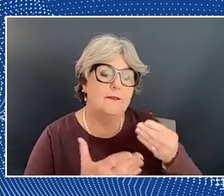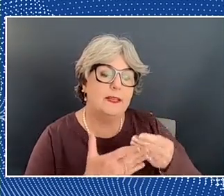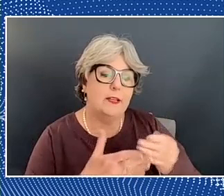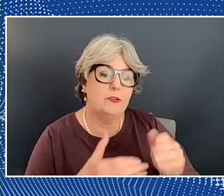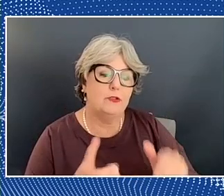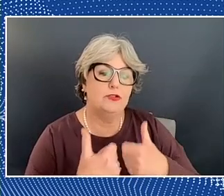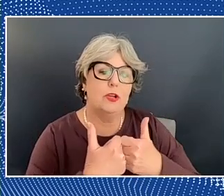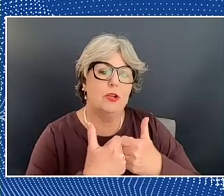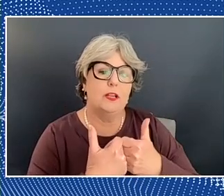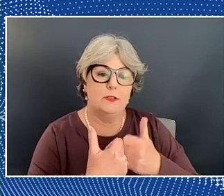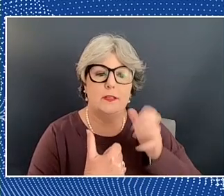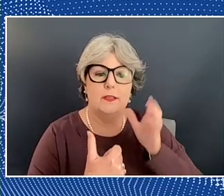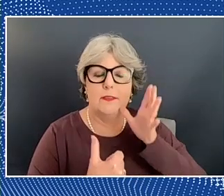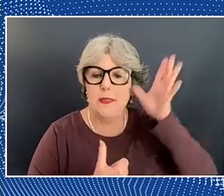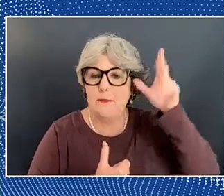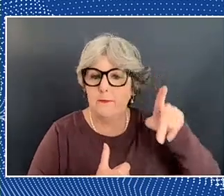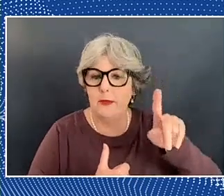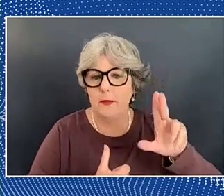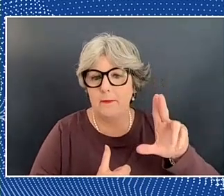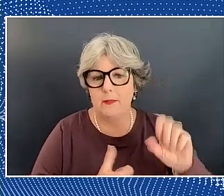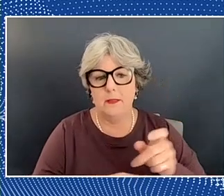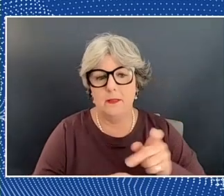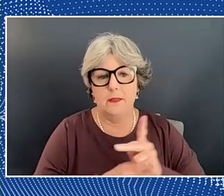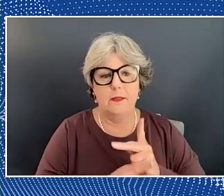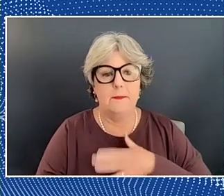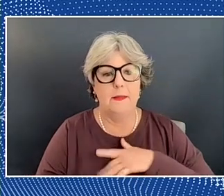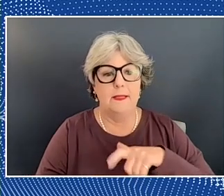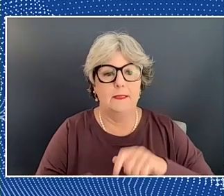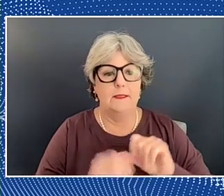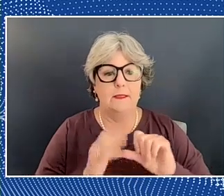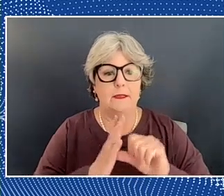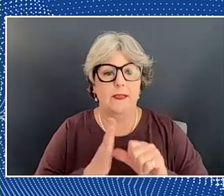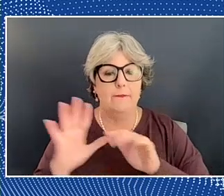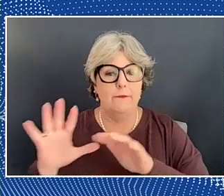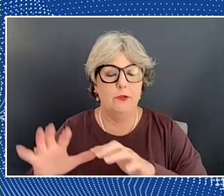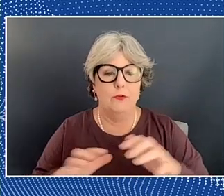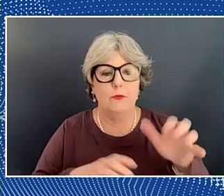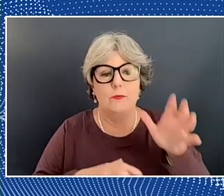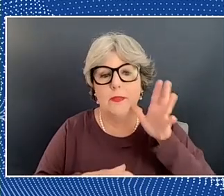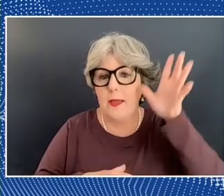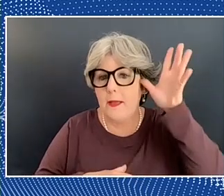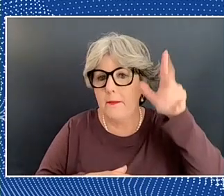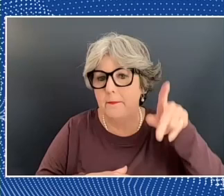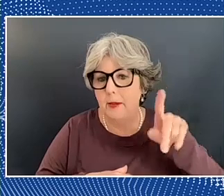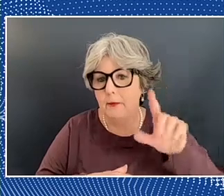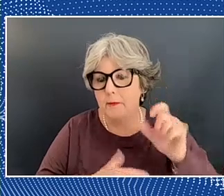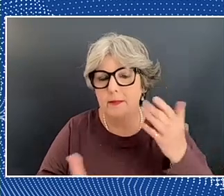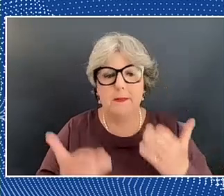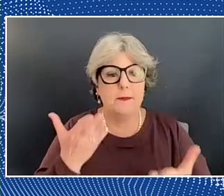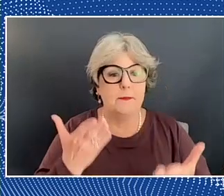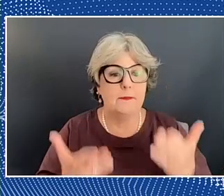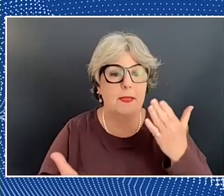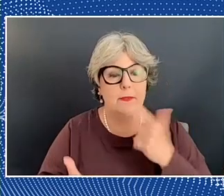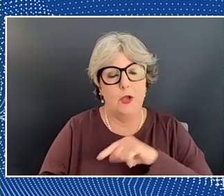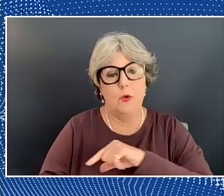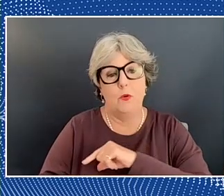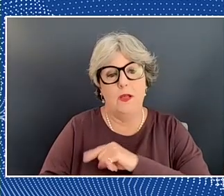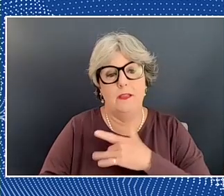borrowers. I'd like to use my time to highlight a few groups of Parent PLUS borrowers, who may be especially likely to qualify for relief if this text were put